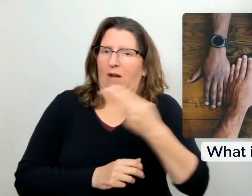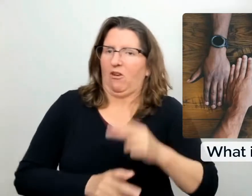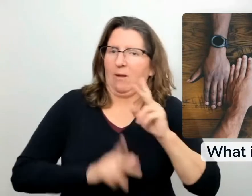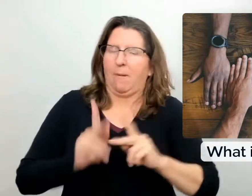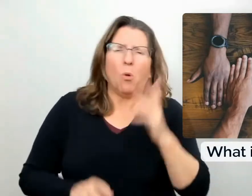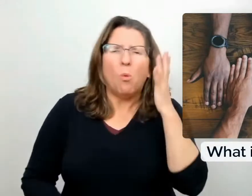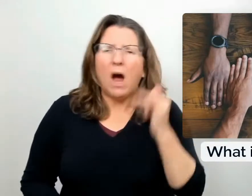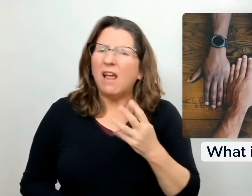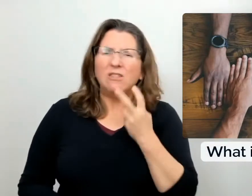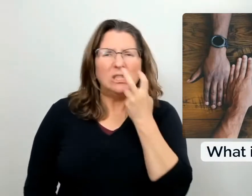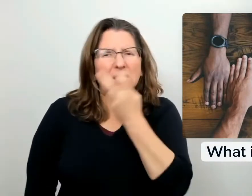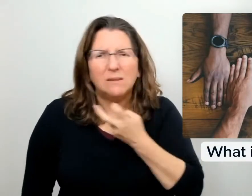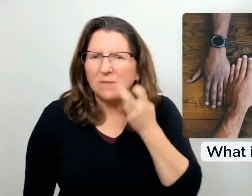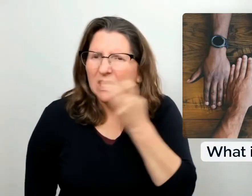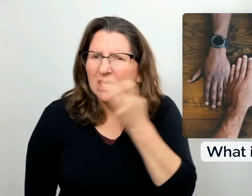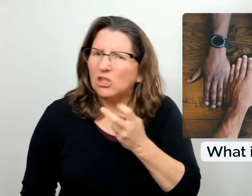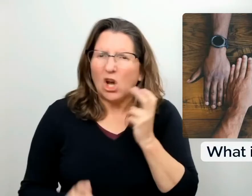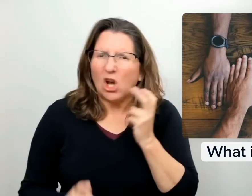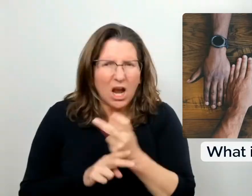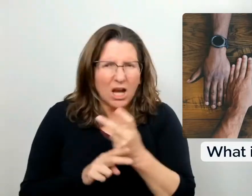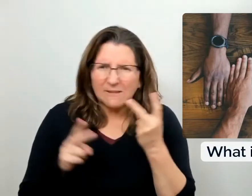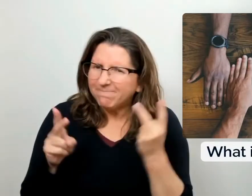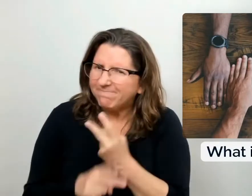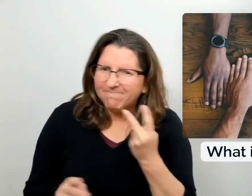That's why I never hung out with other hard of hearing people.